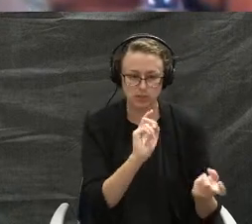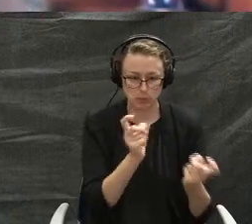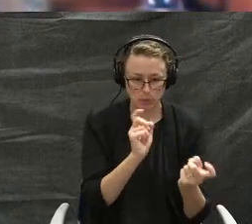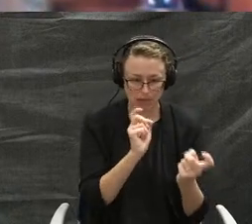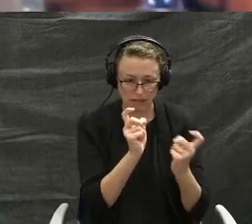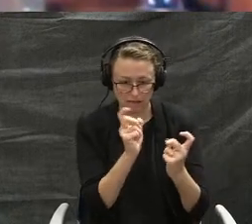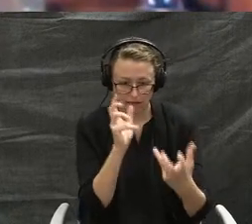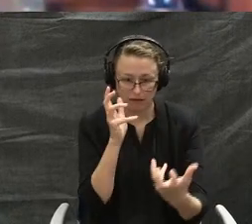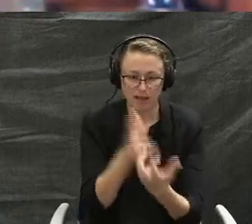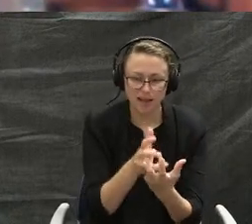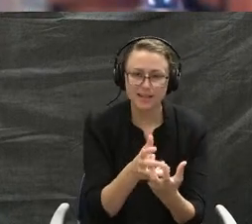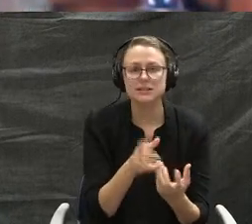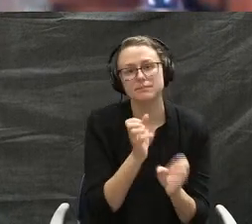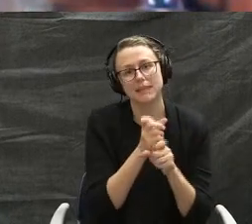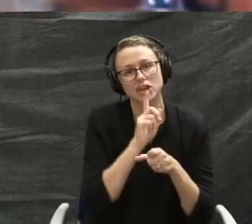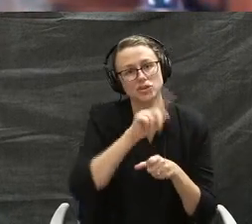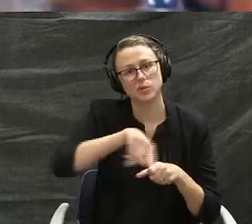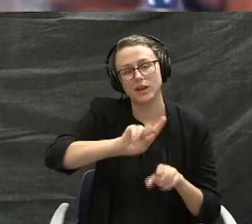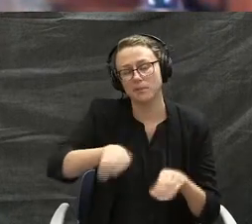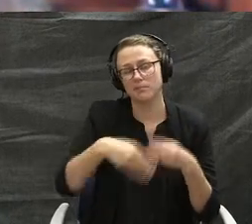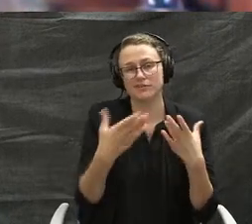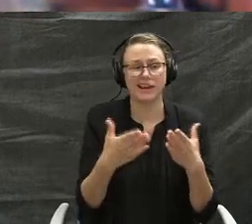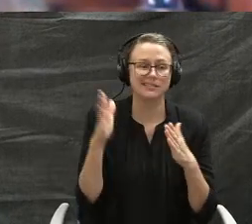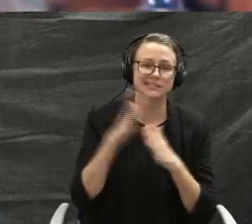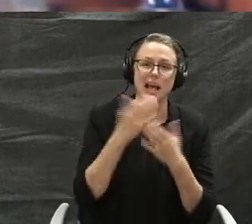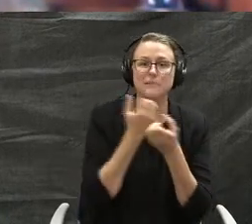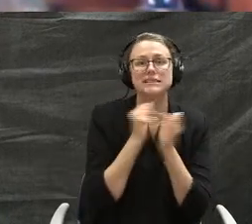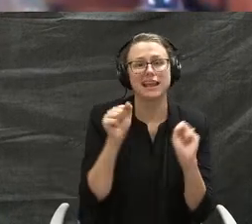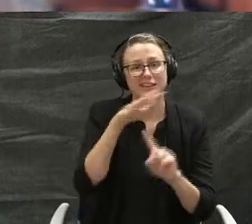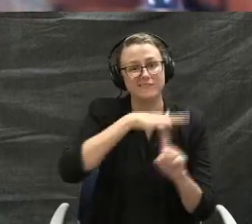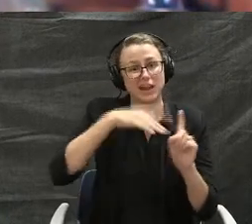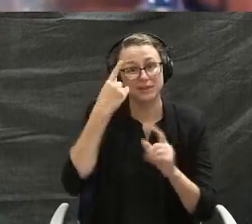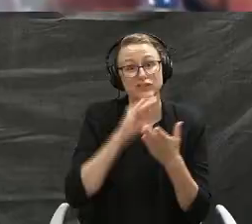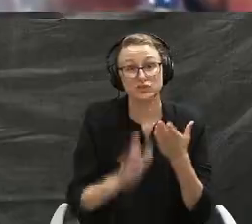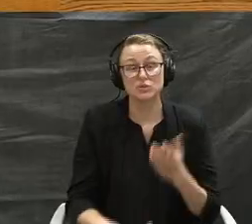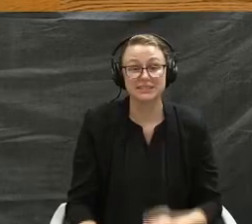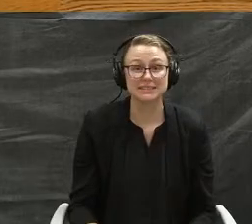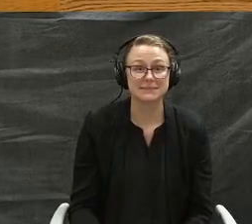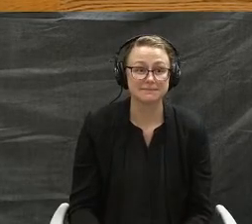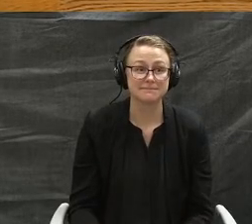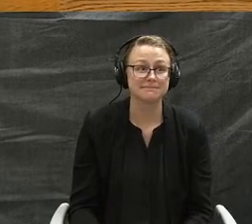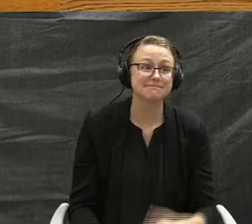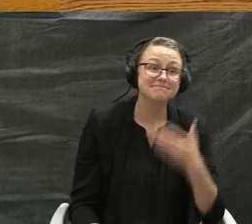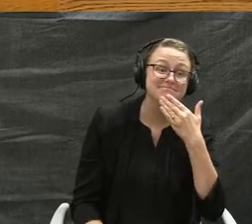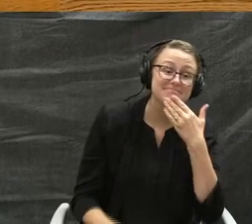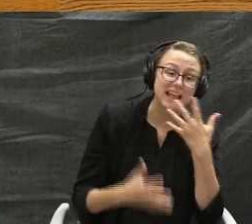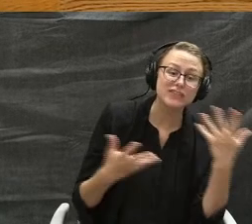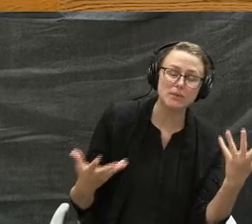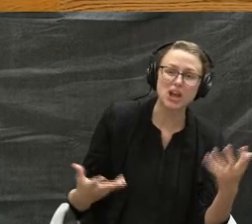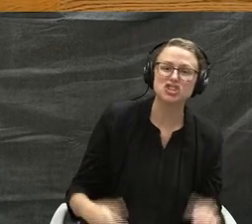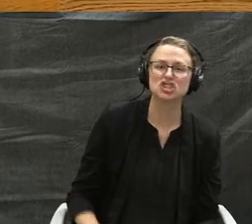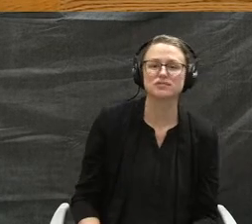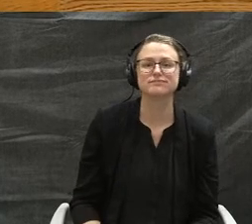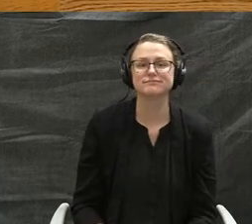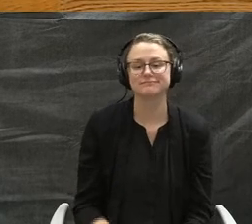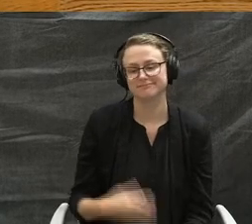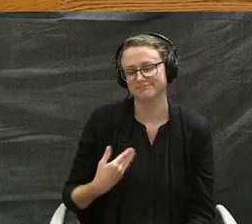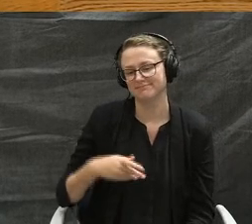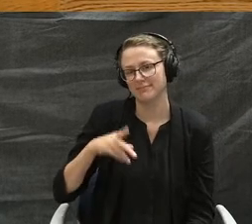to ensure that we are providing the safest possible environment for students. Thank you very much. I'm going to turn it over to the chair.